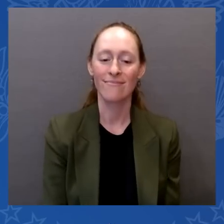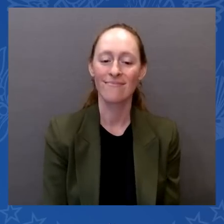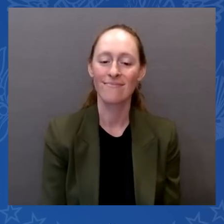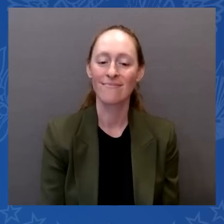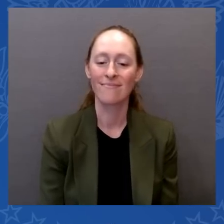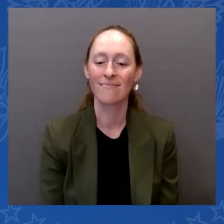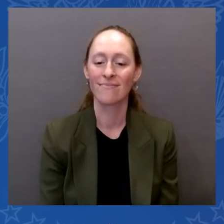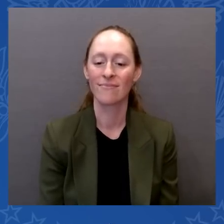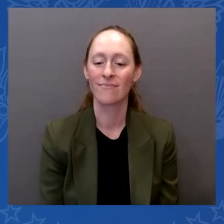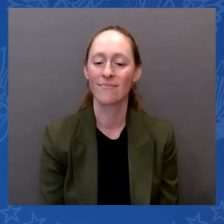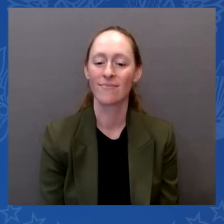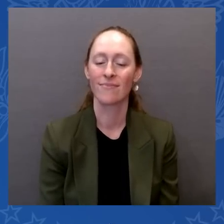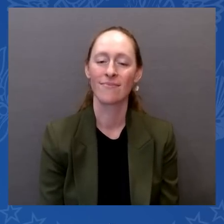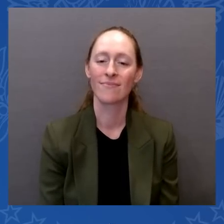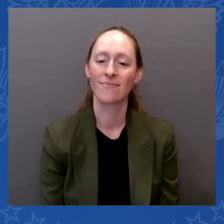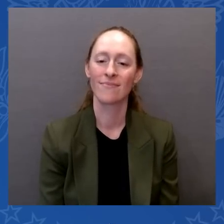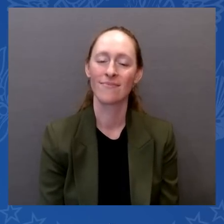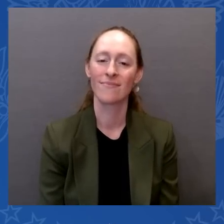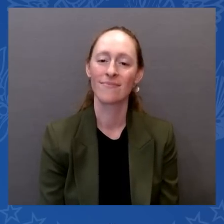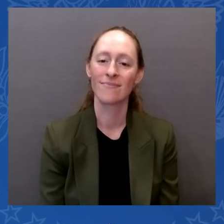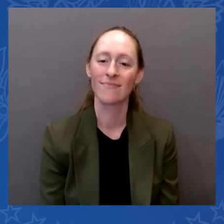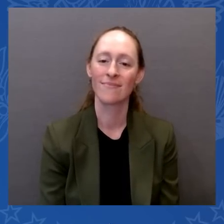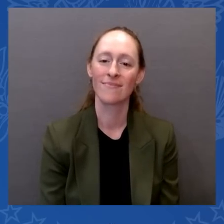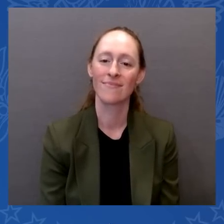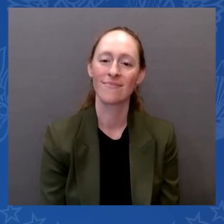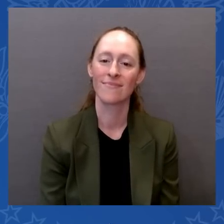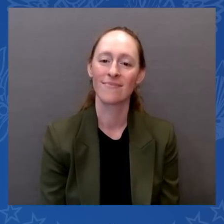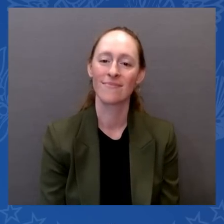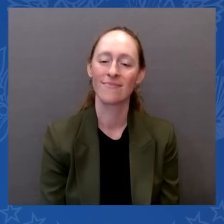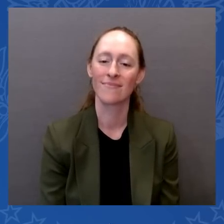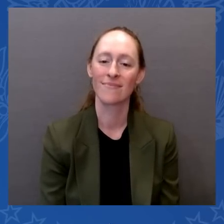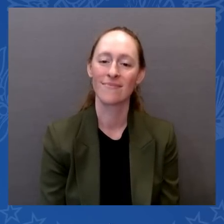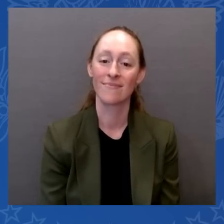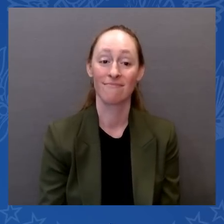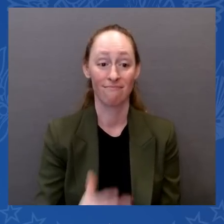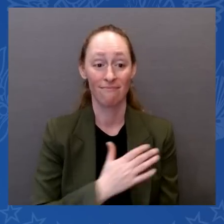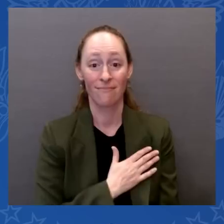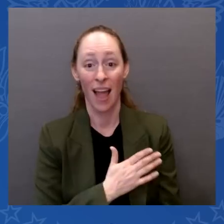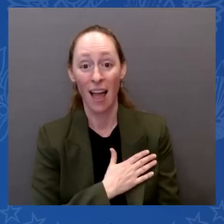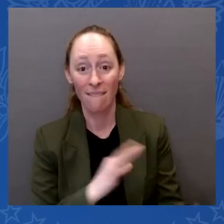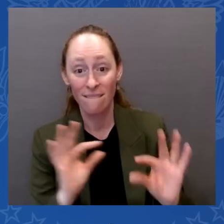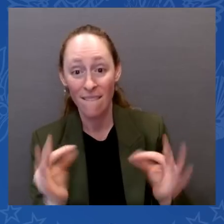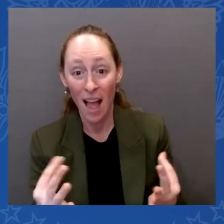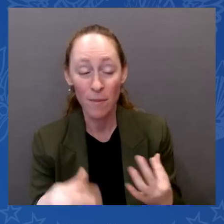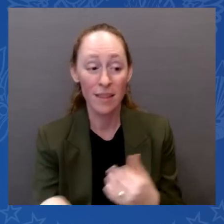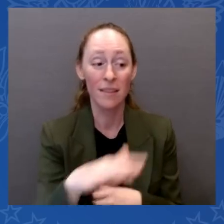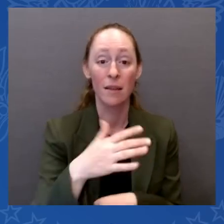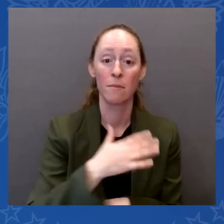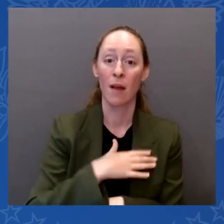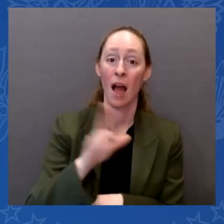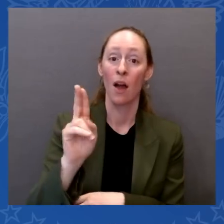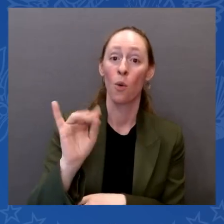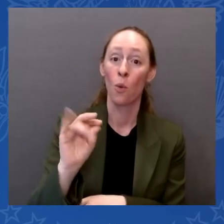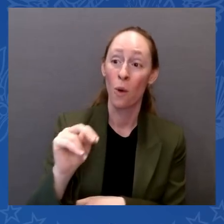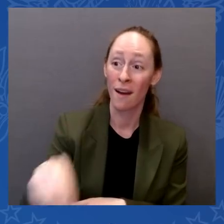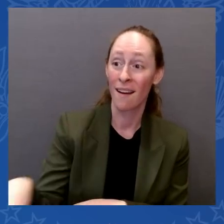On behalf of my family and my union, I am honored to introduce the greatest champion of American workers we've ever had in the White House,